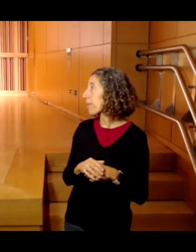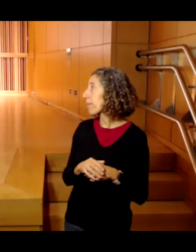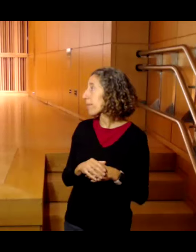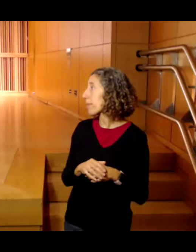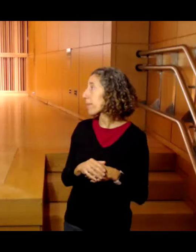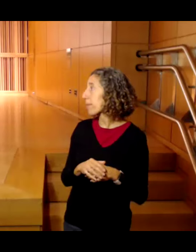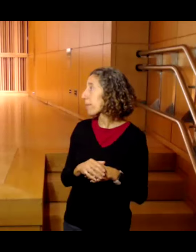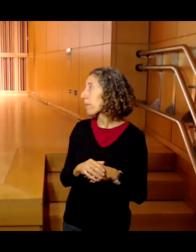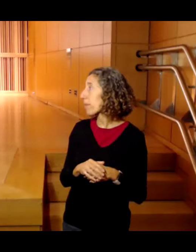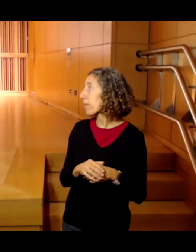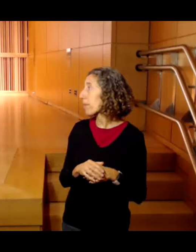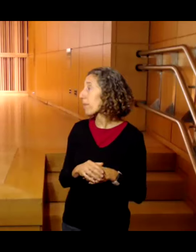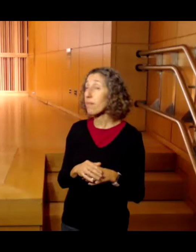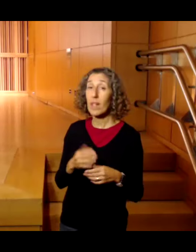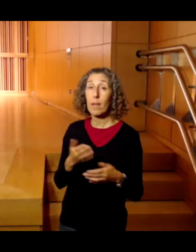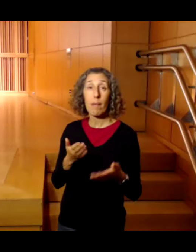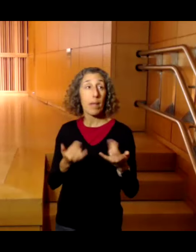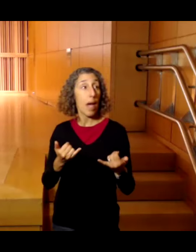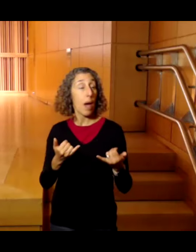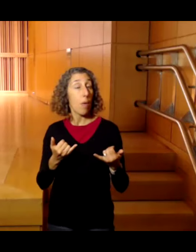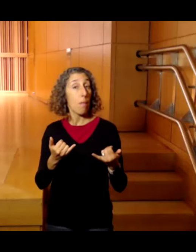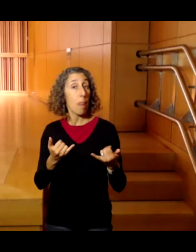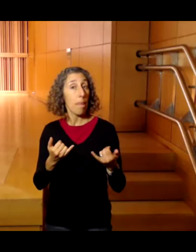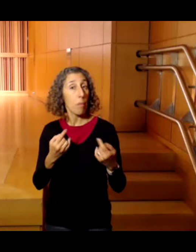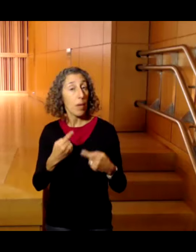We reached, perhaps. the second or third landing.